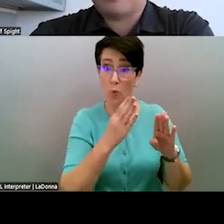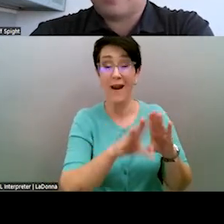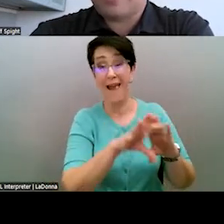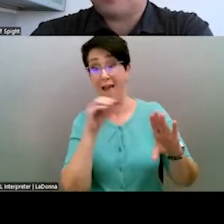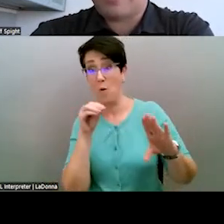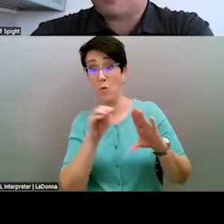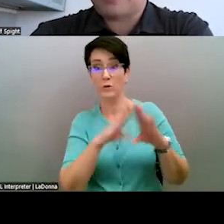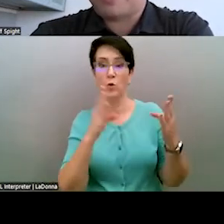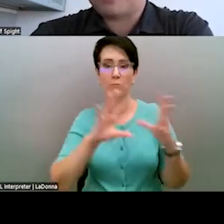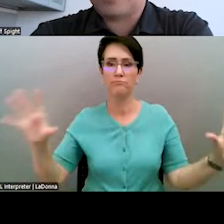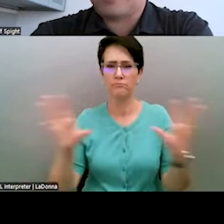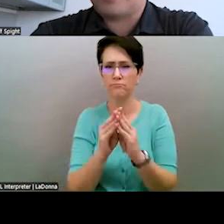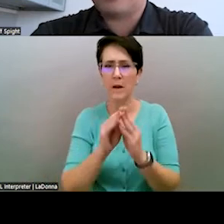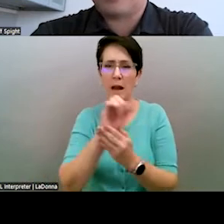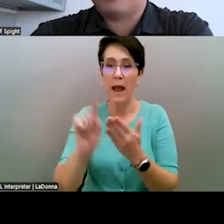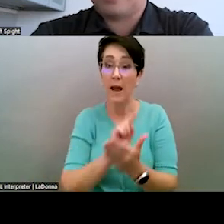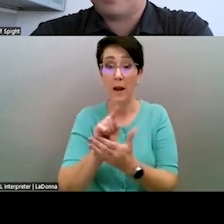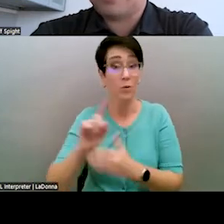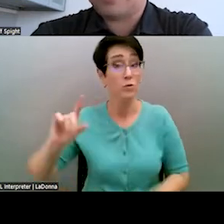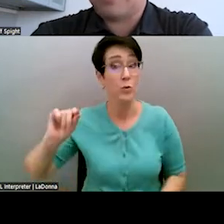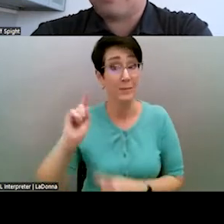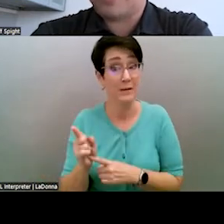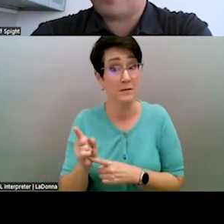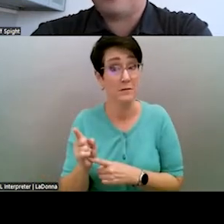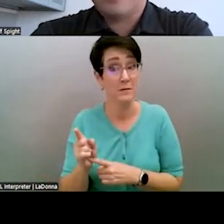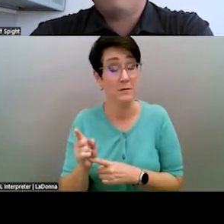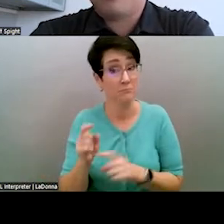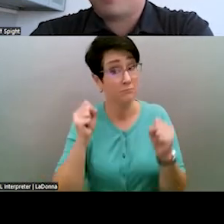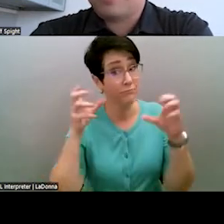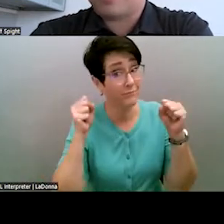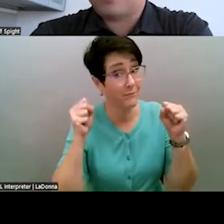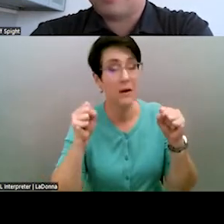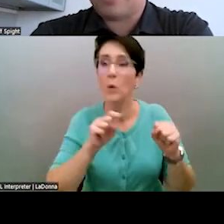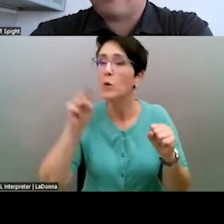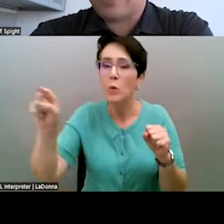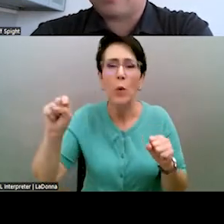AN EXPERIENCE FOR A PERSON GOING TO THE, EMERGENCY ROOM WHERE YOU PROBABLY LUCKY TO GET YOUR VITALS